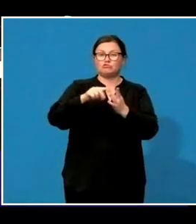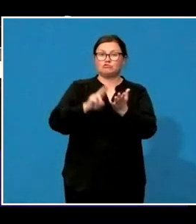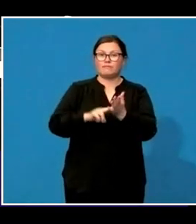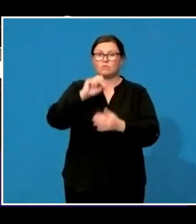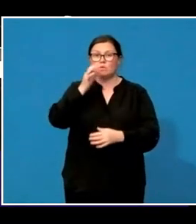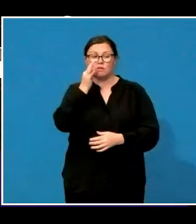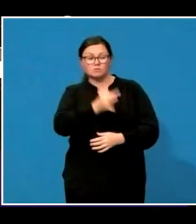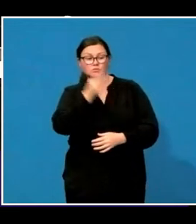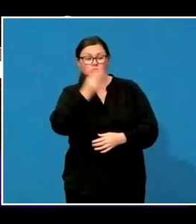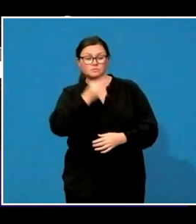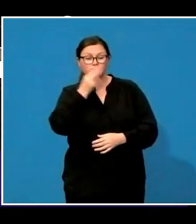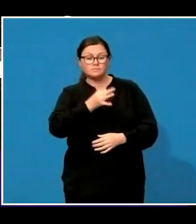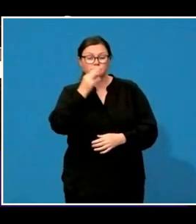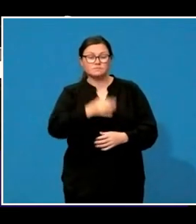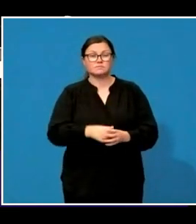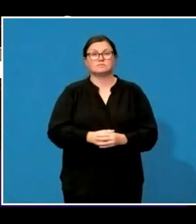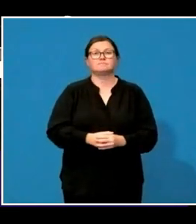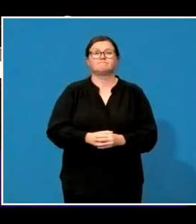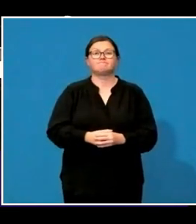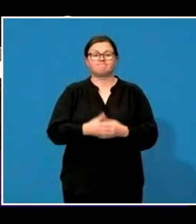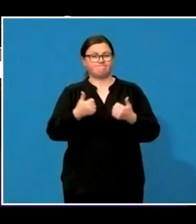Joan, I propose to ask you some questions about your background and Joziah's